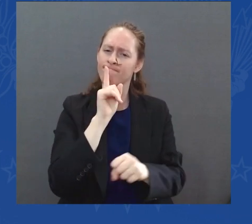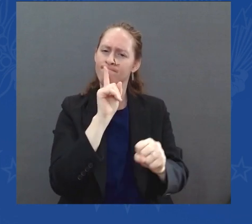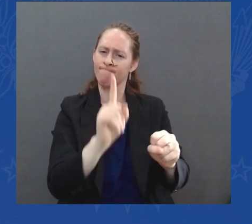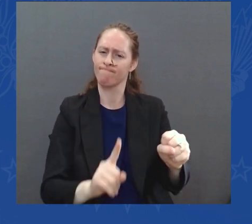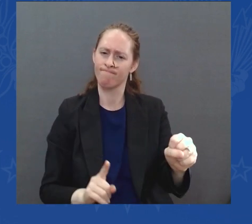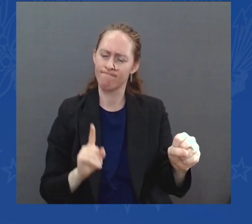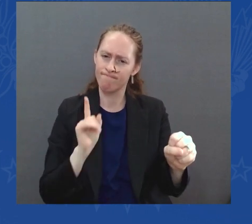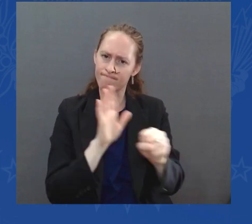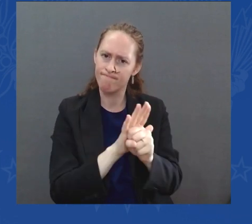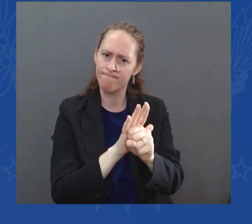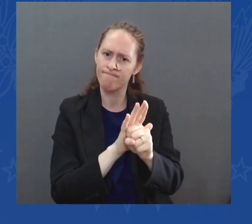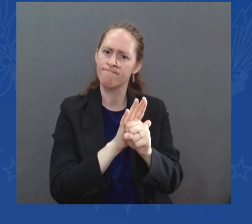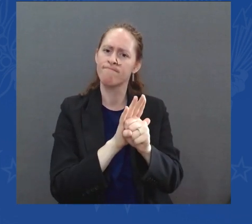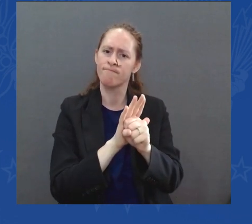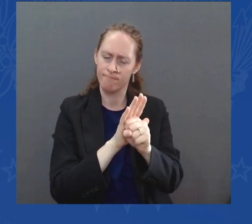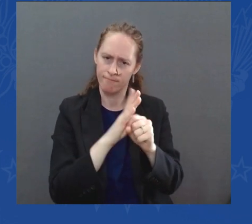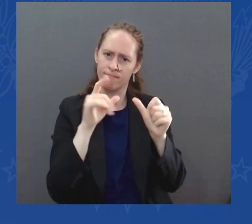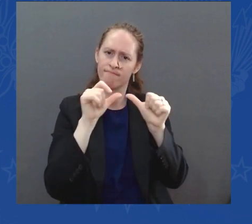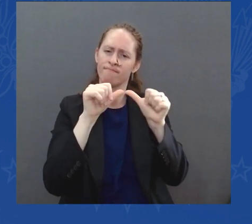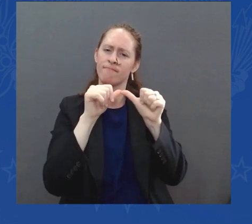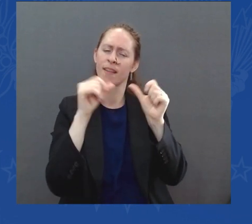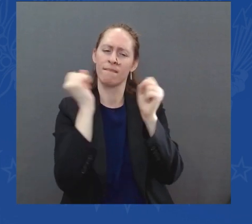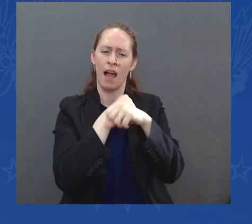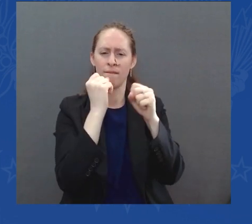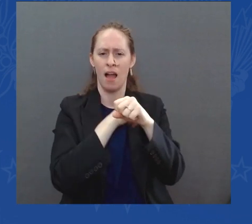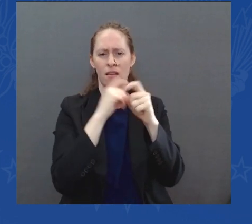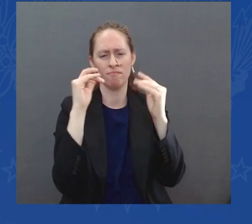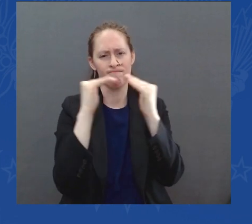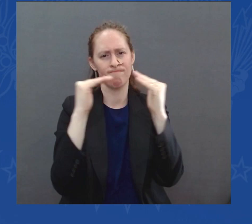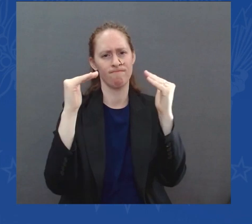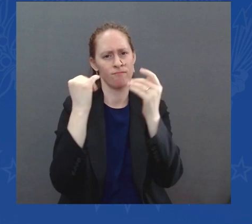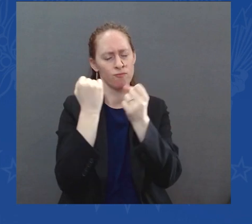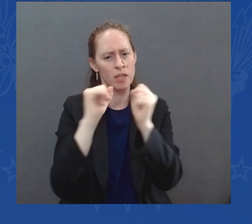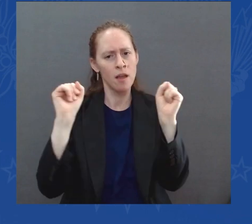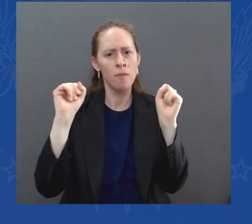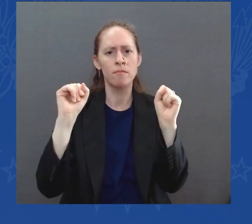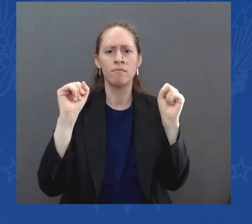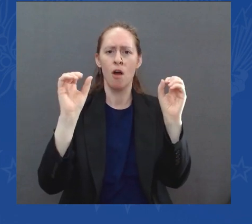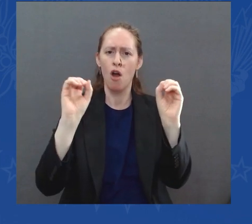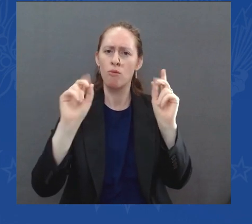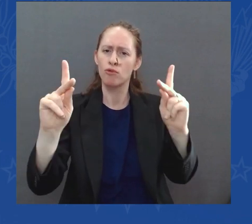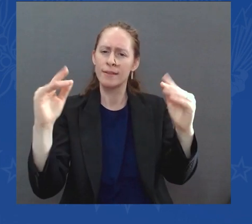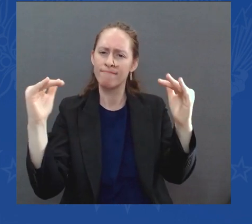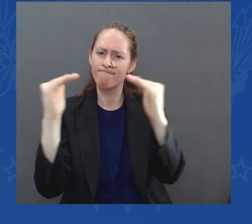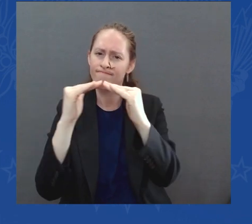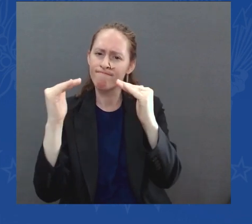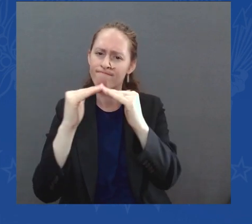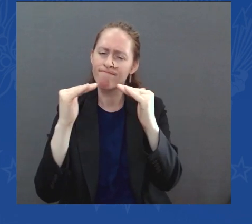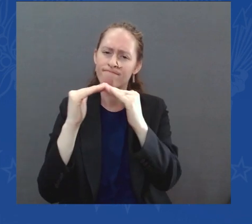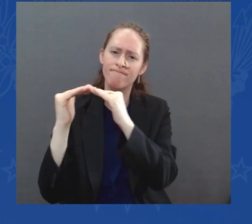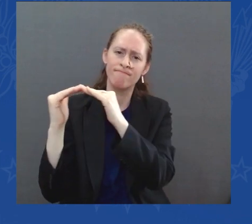for opportunity and justice for all. May God bless you and may God bless America.